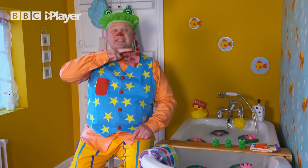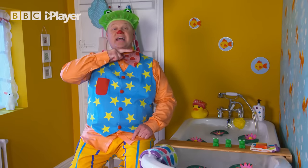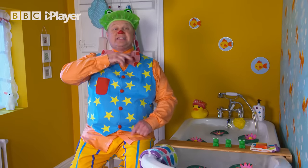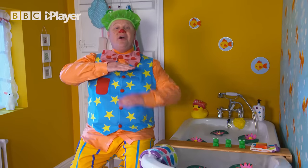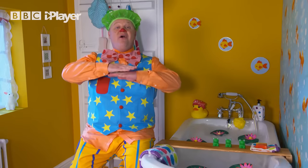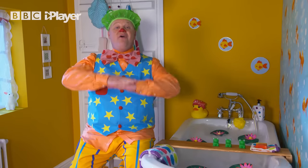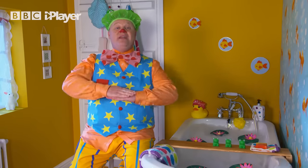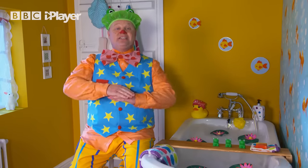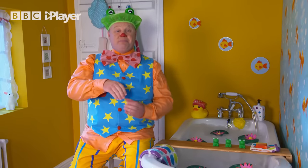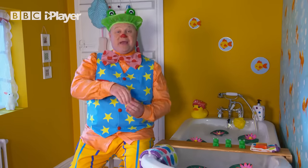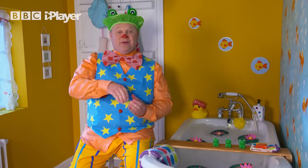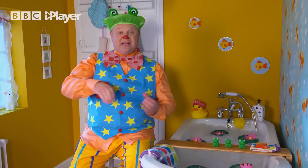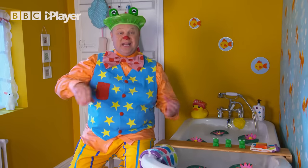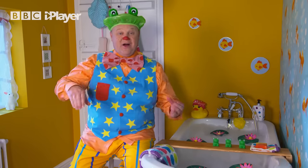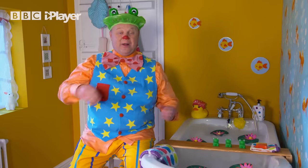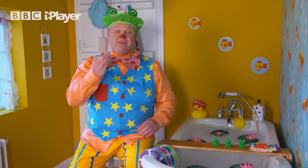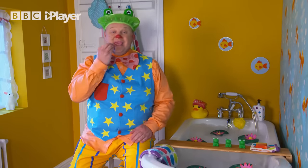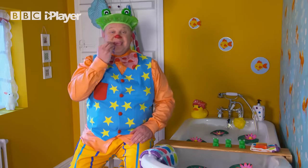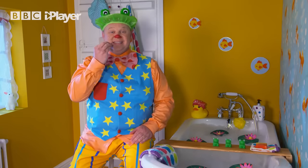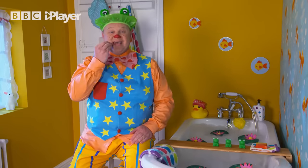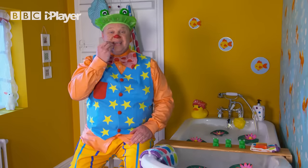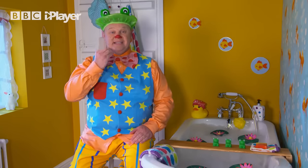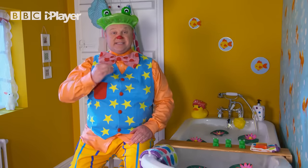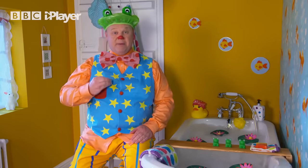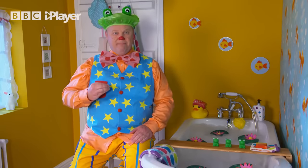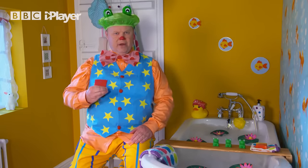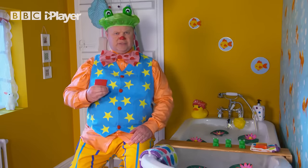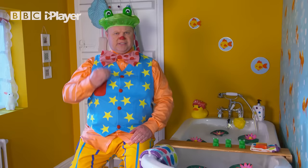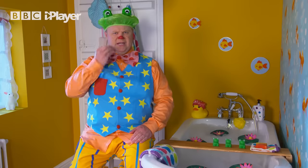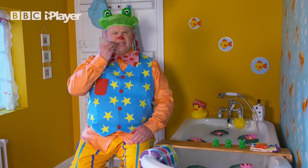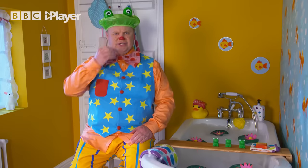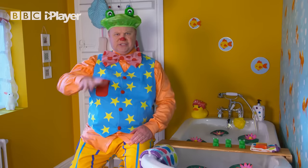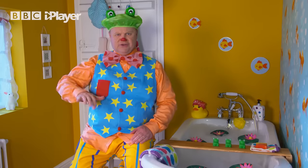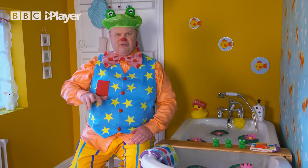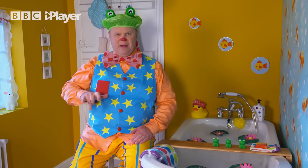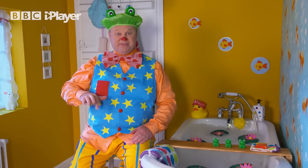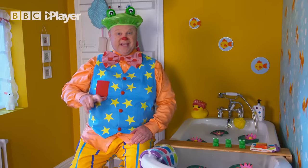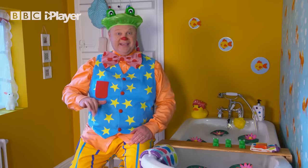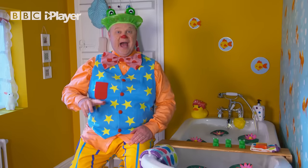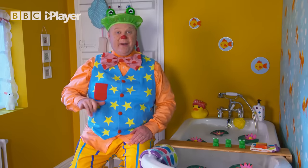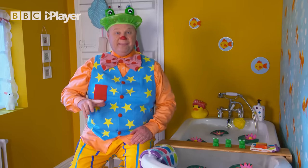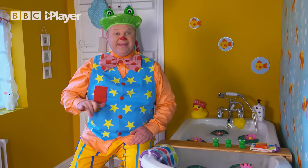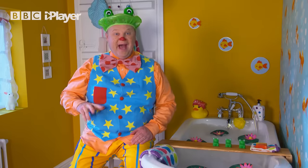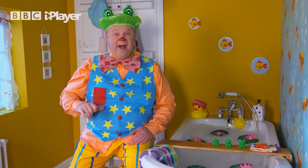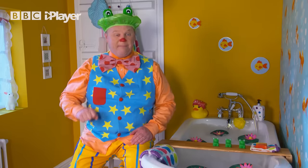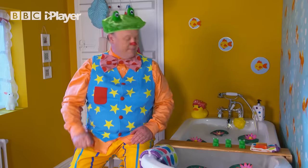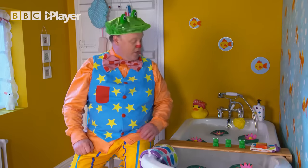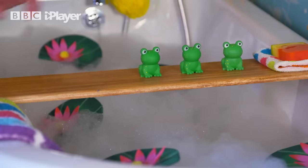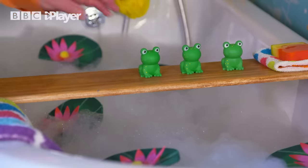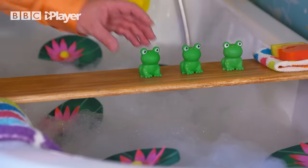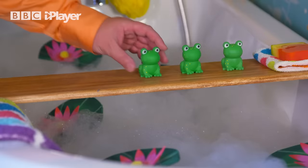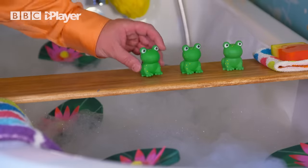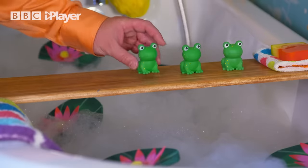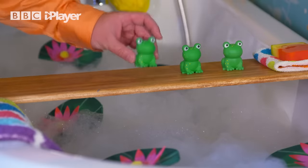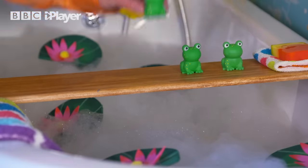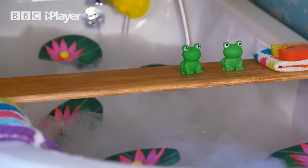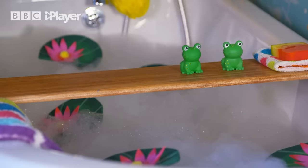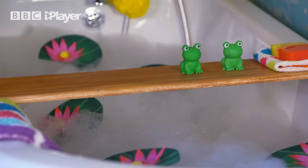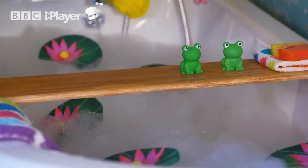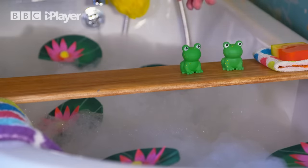sat on a speckled log eating some most delicious grubs yum yum one jumped into